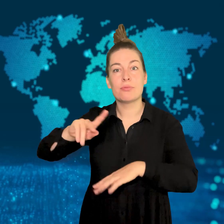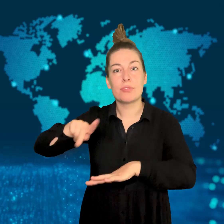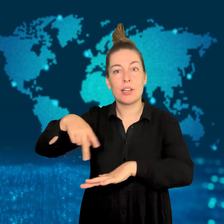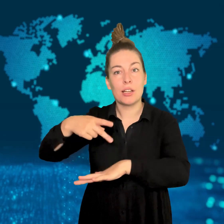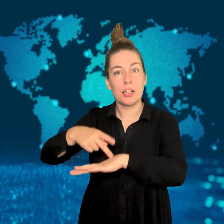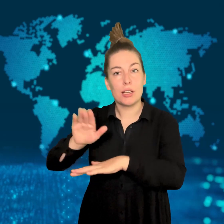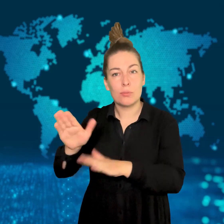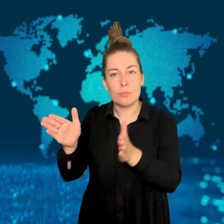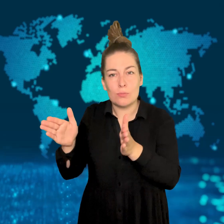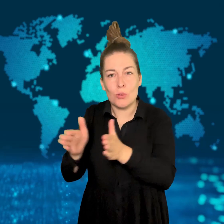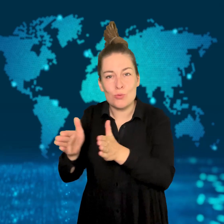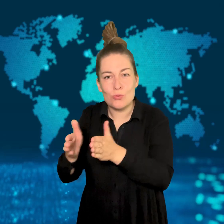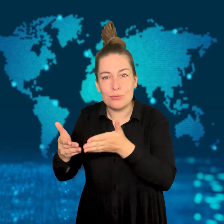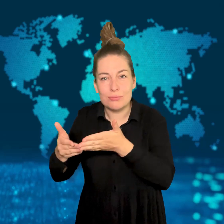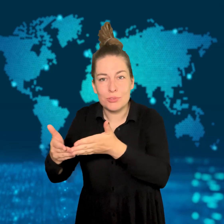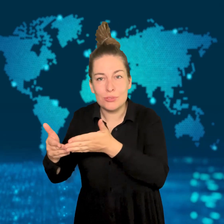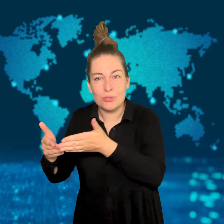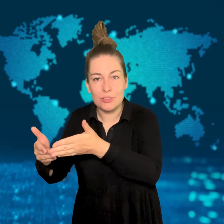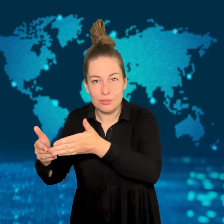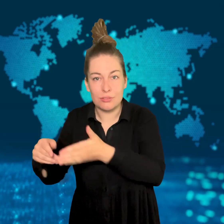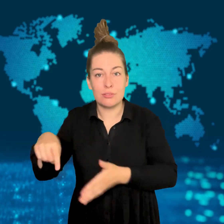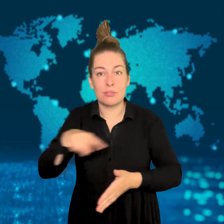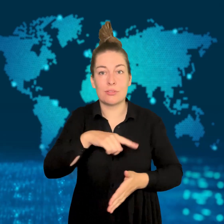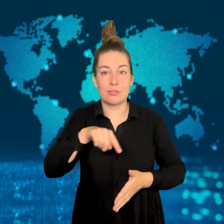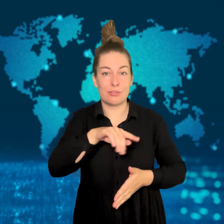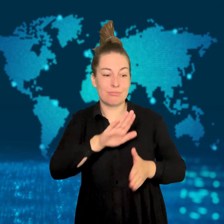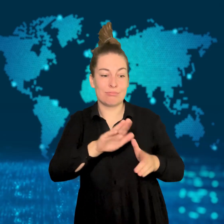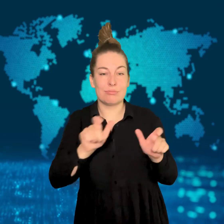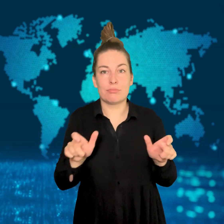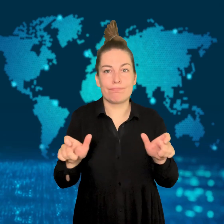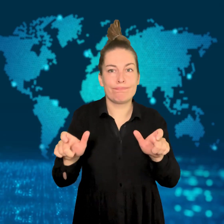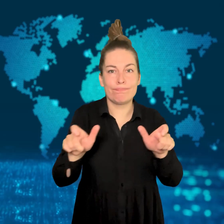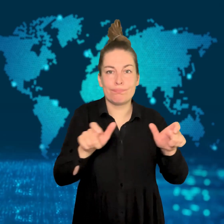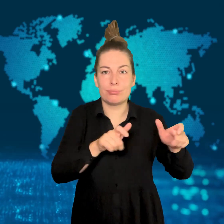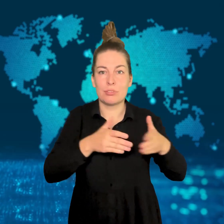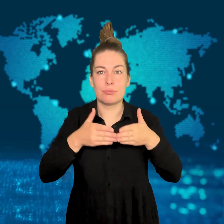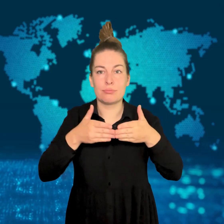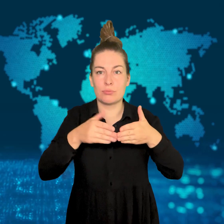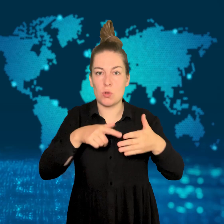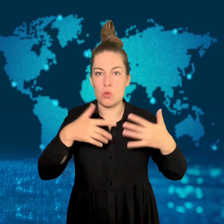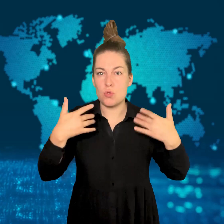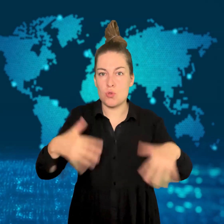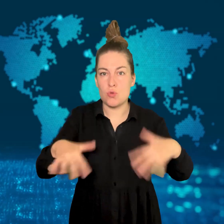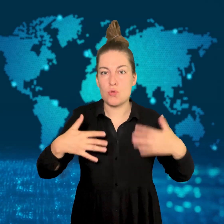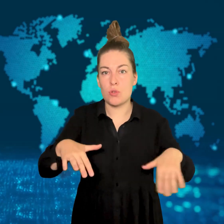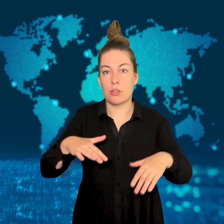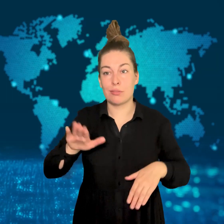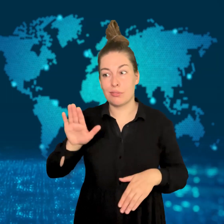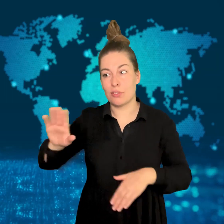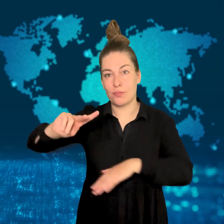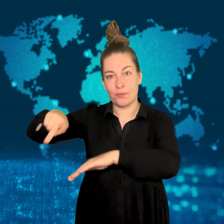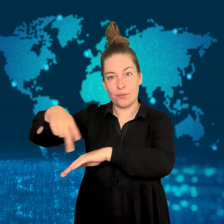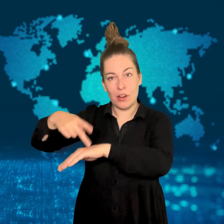much smaller Philippine boats.